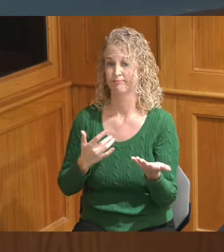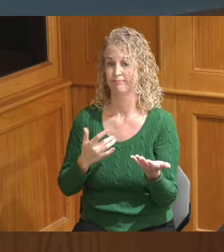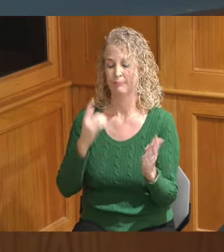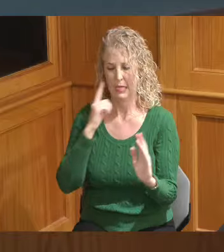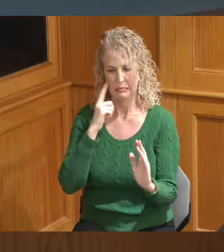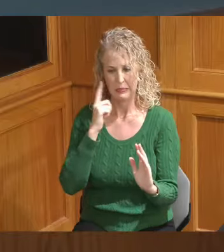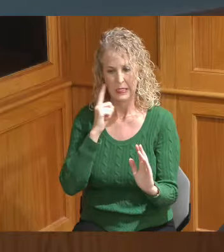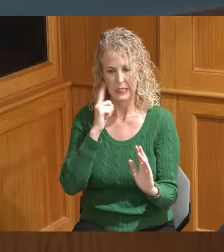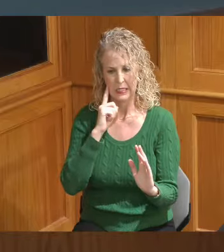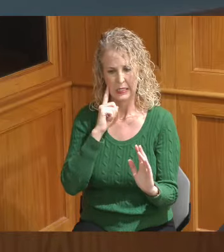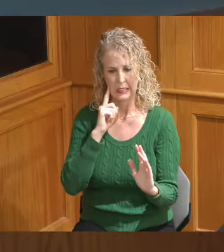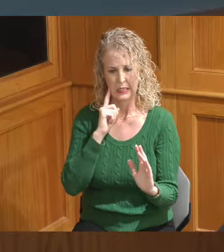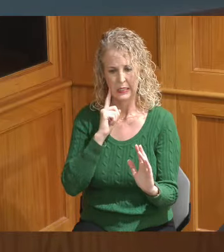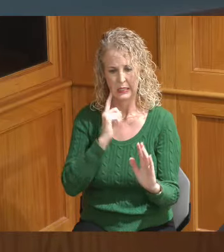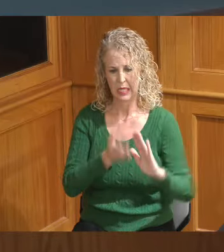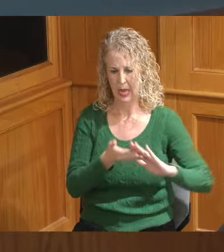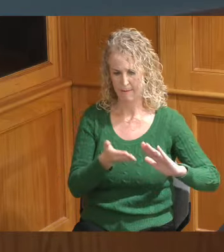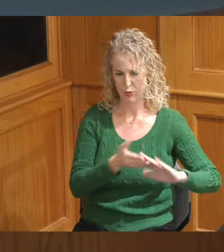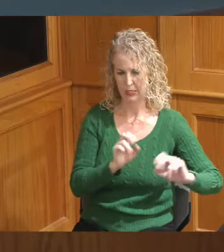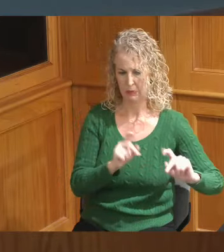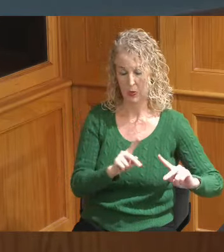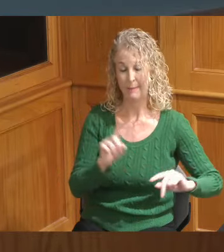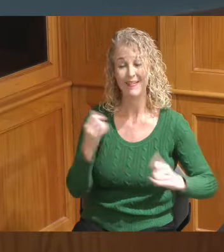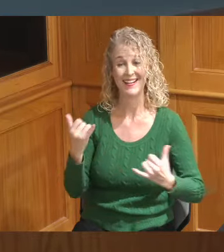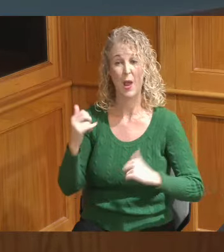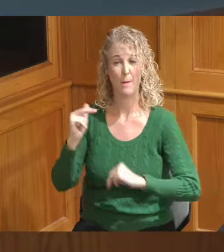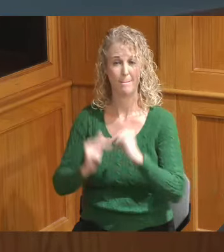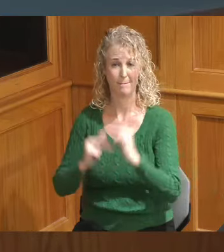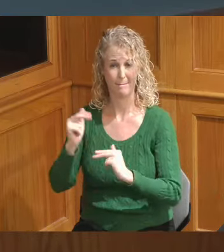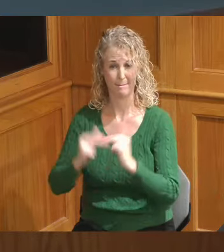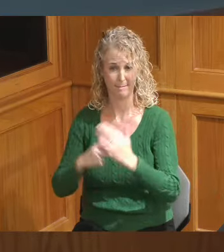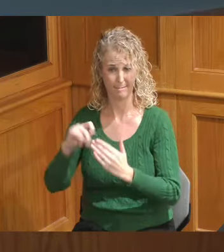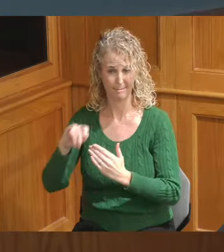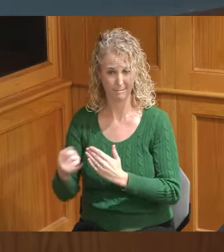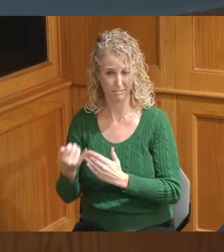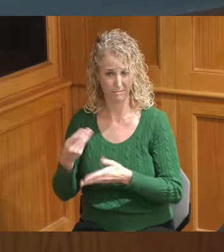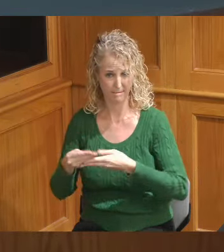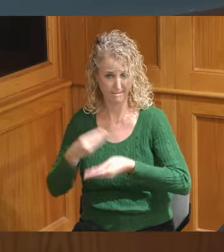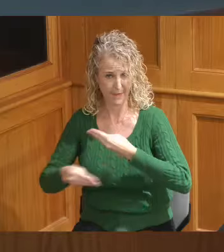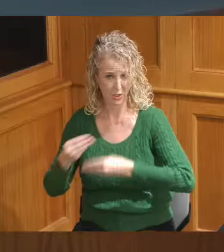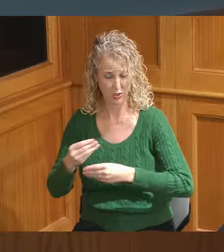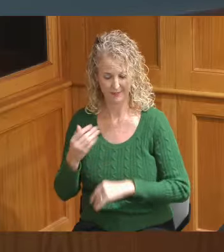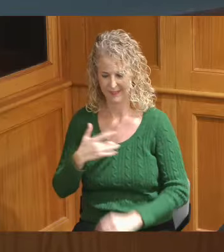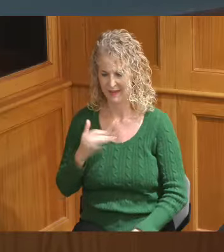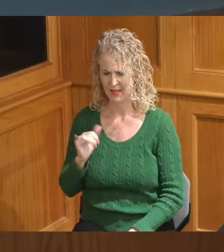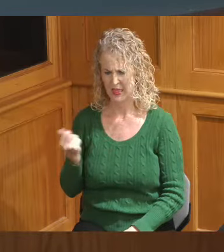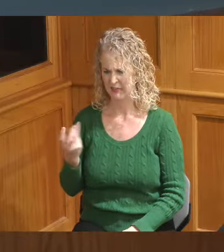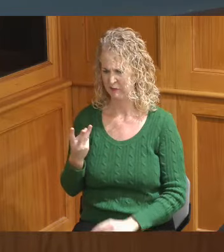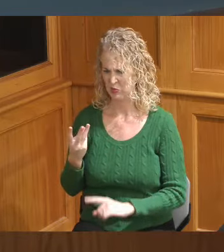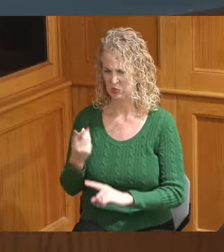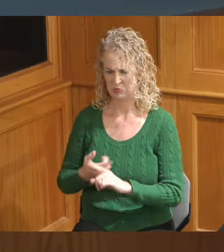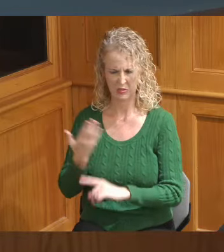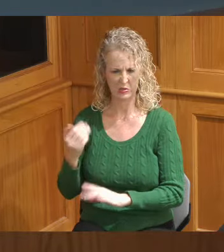budget. One question about the capital budget. So we heard a couple months ago about an example with